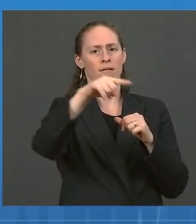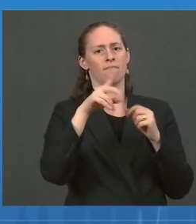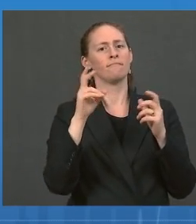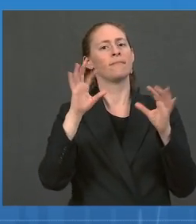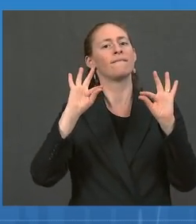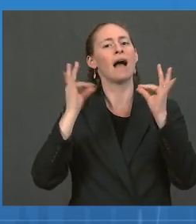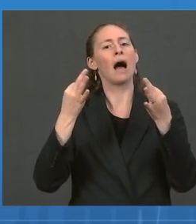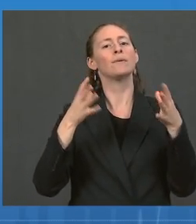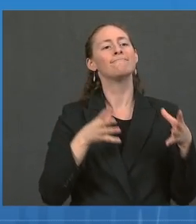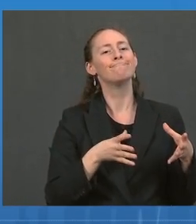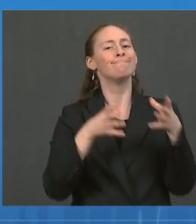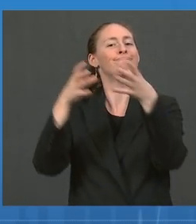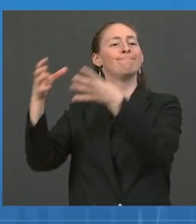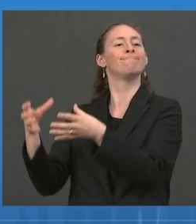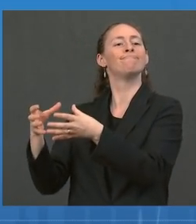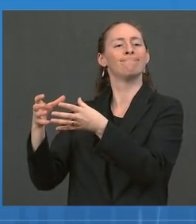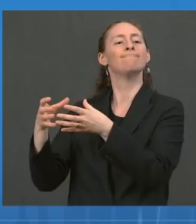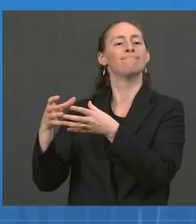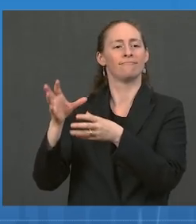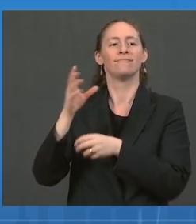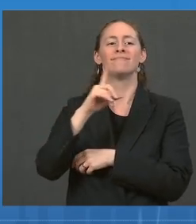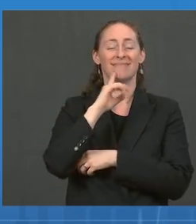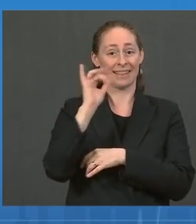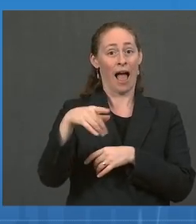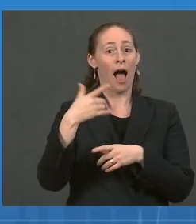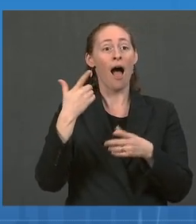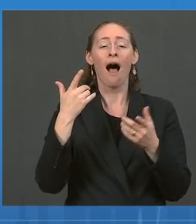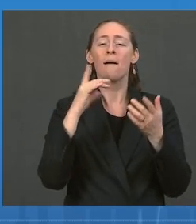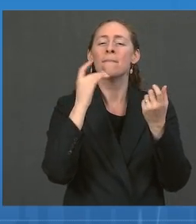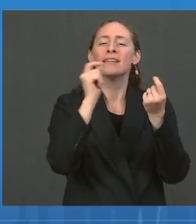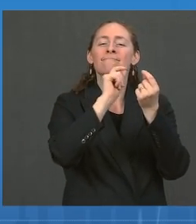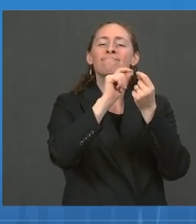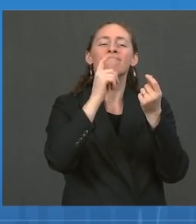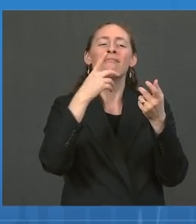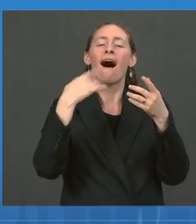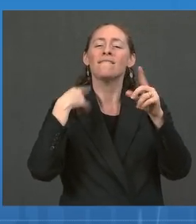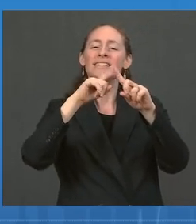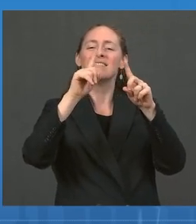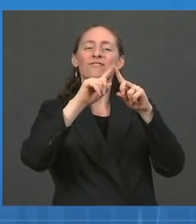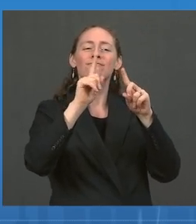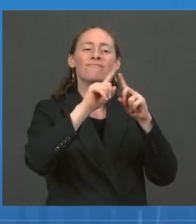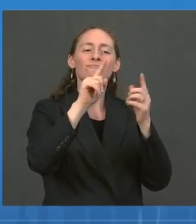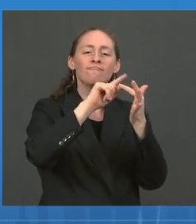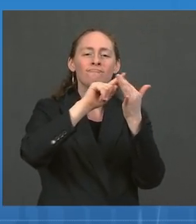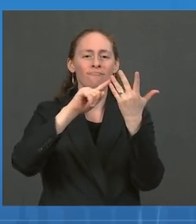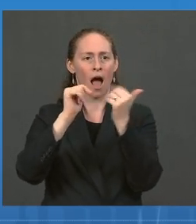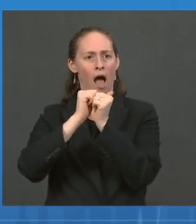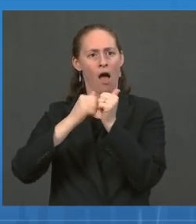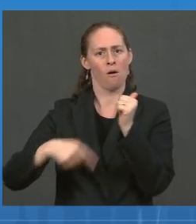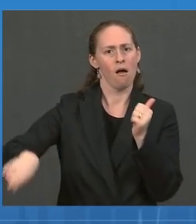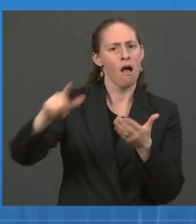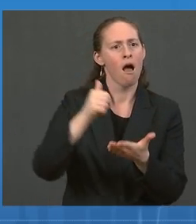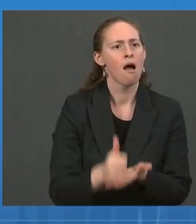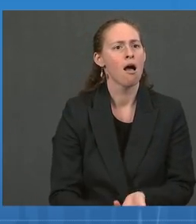Those are just some of the ways that these gaps have all but closed in communities of color in the recent months.